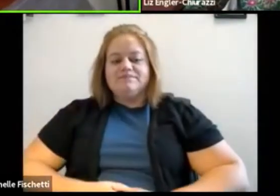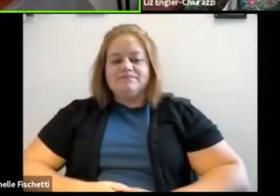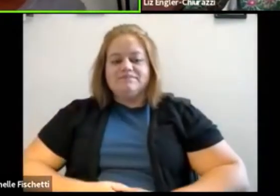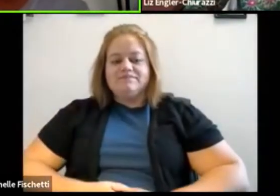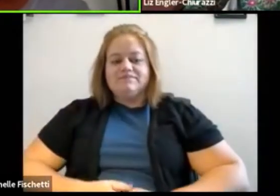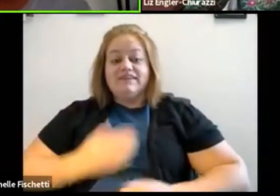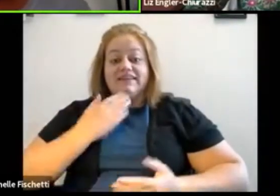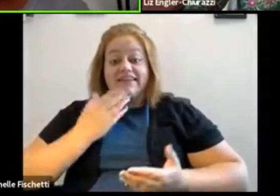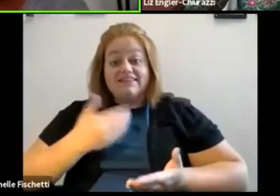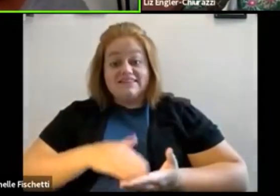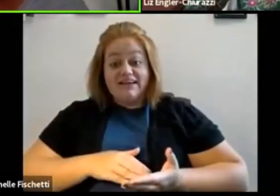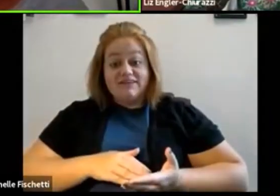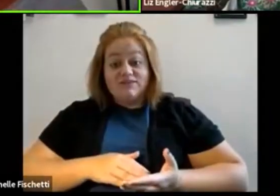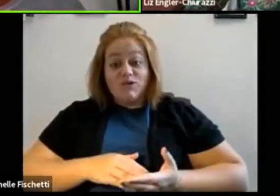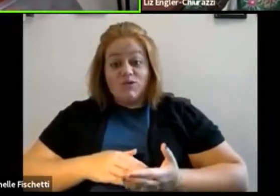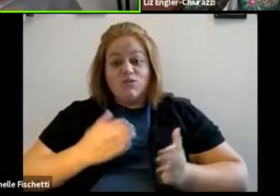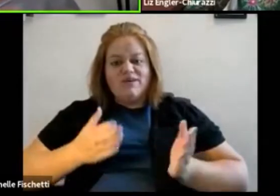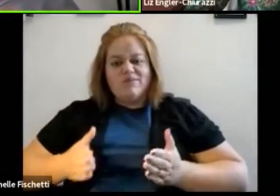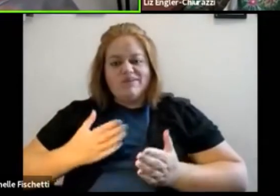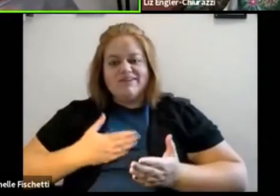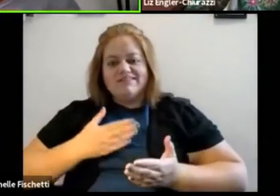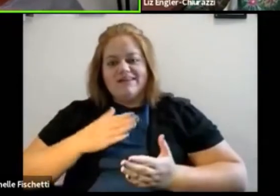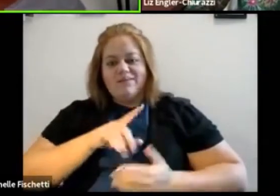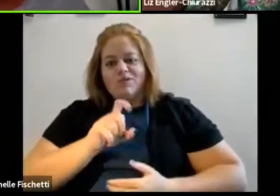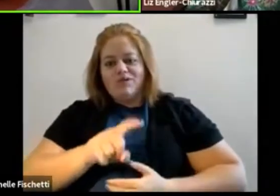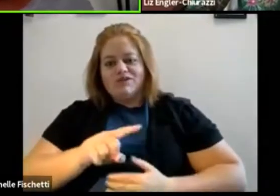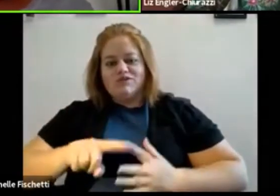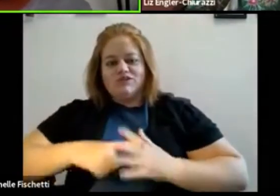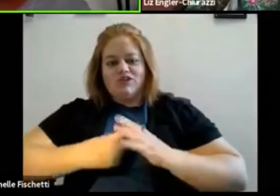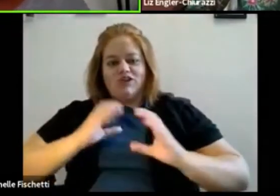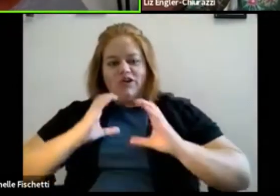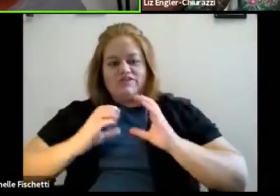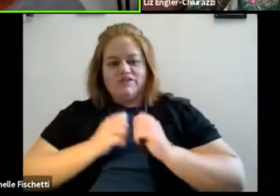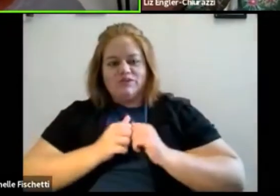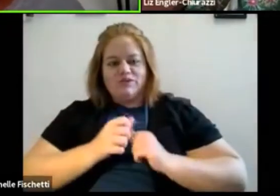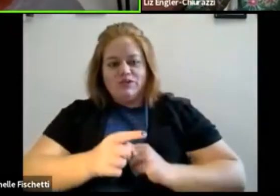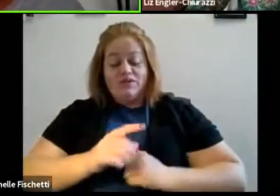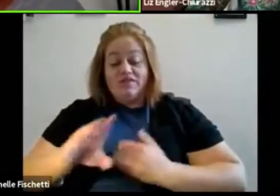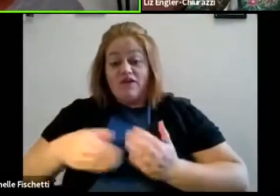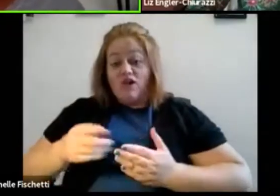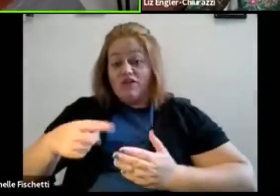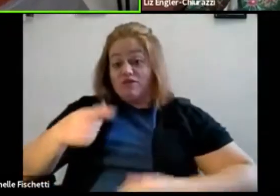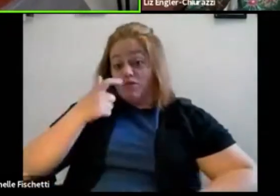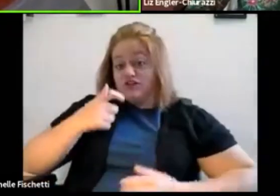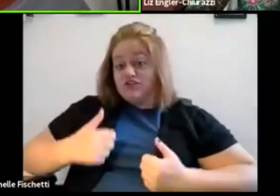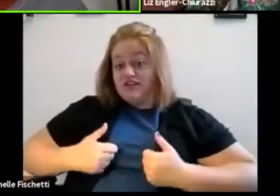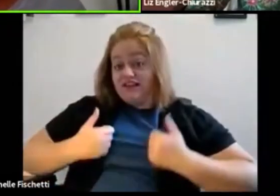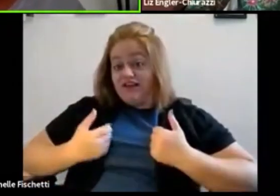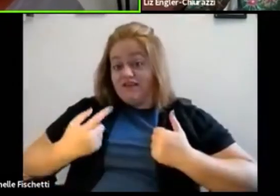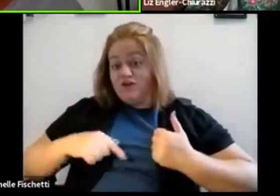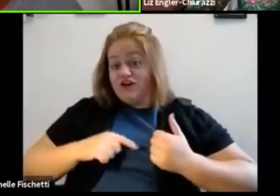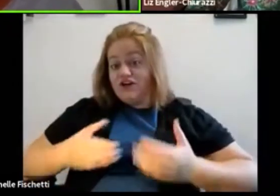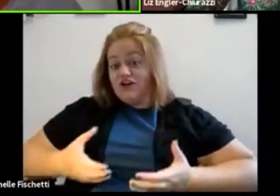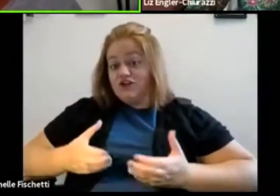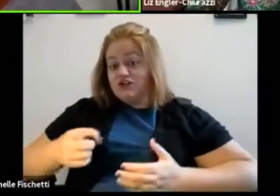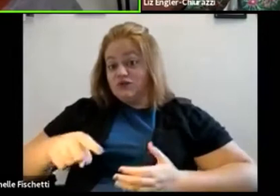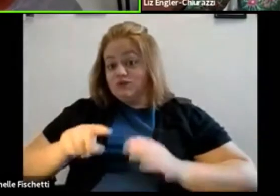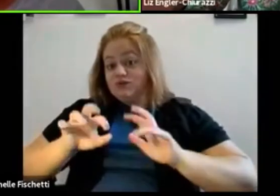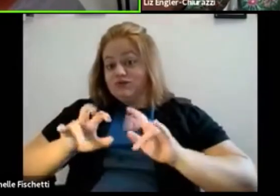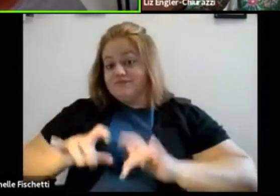questions prepared to get our conversation started but for all of you watching live we're encouraging you to ask questions of your own so feel free